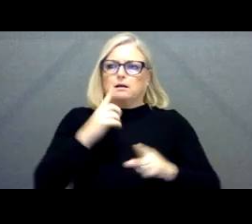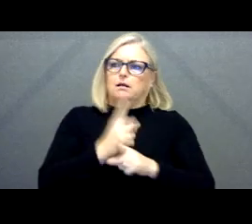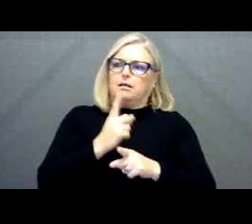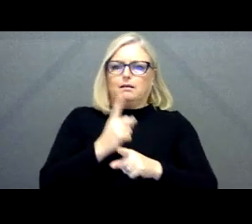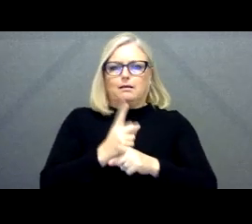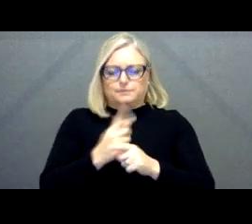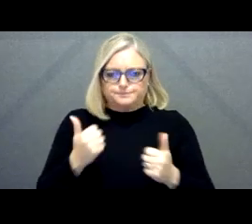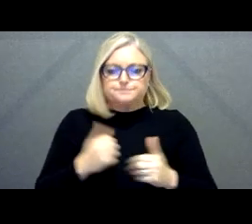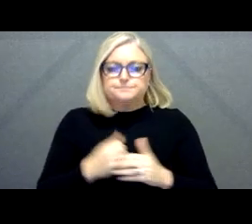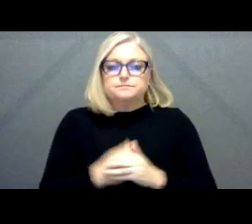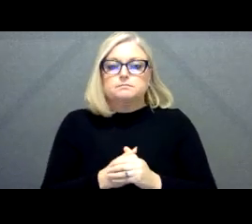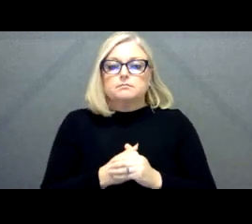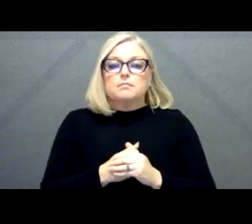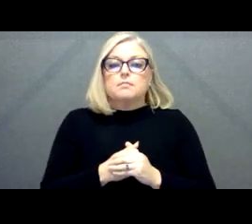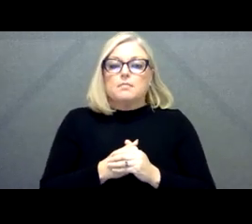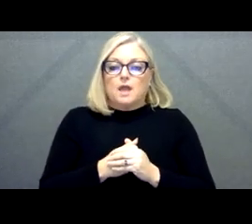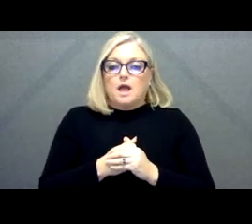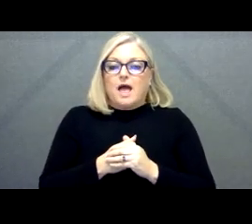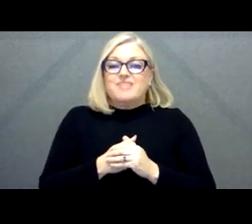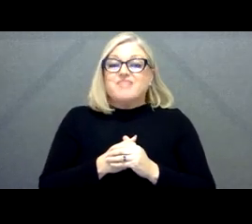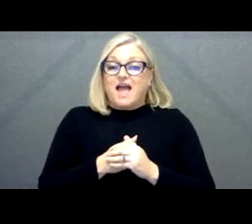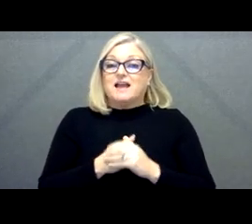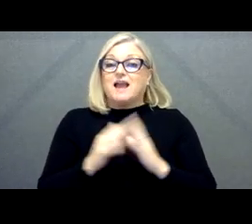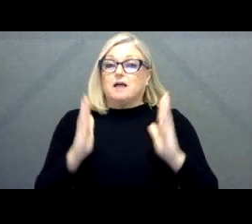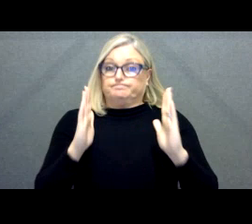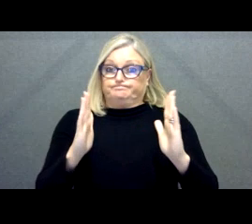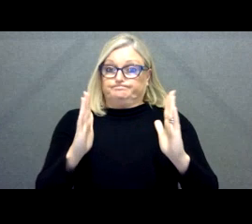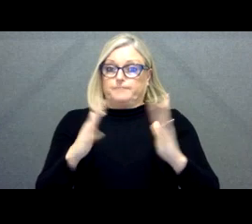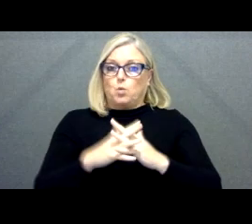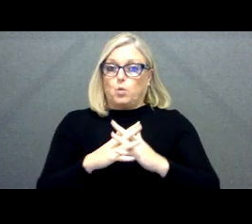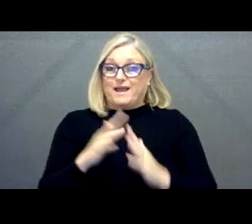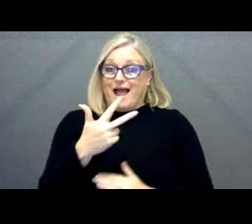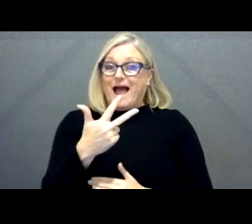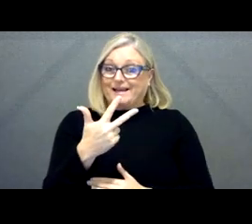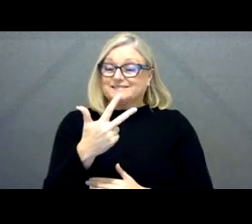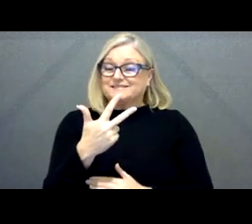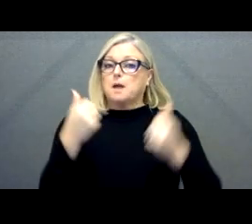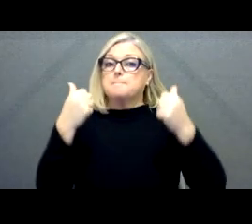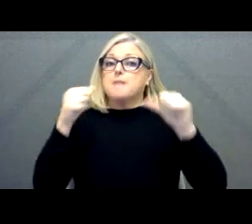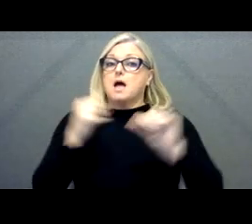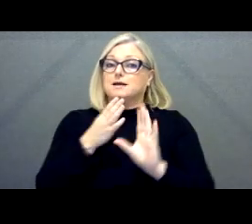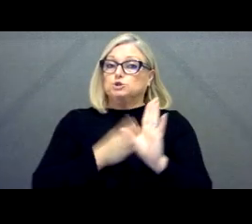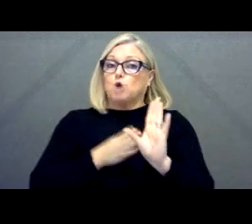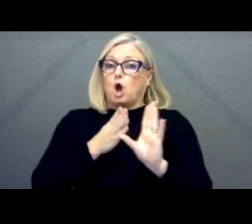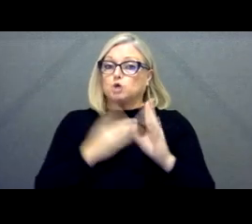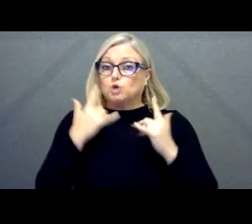this second progress report um the psychological assessment had been completed we were just waiting